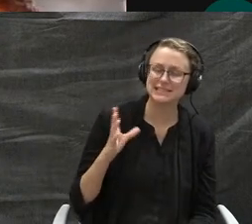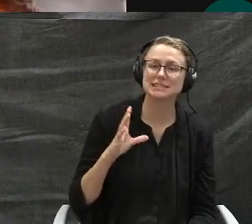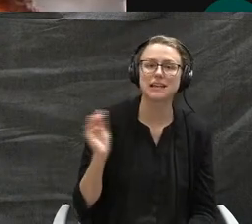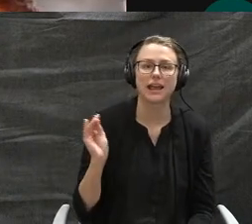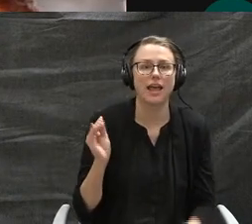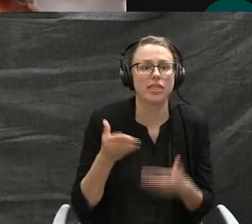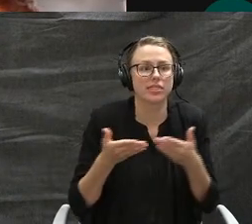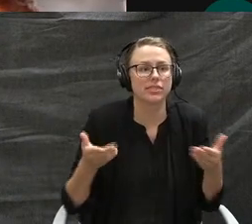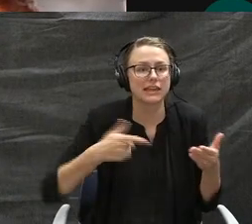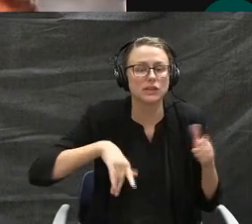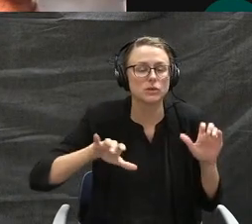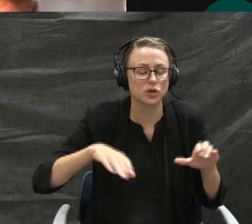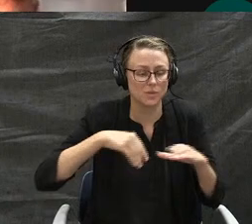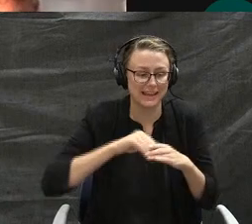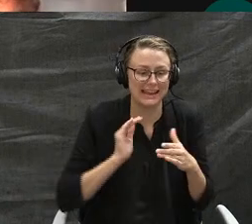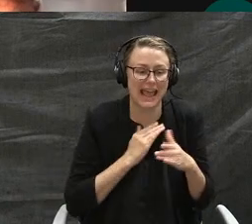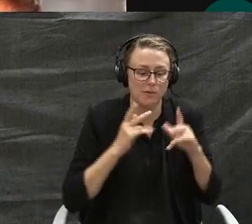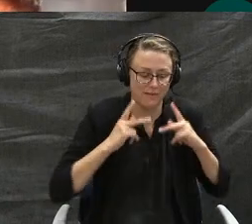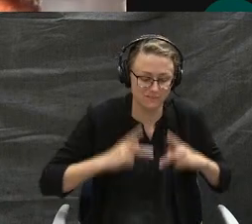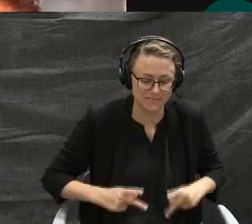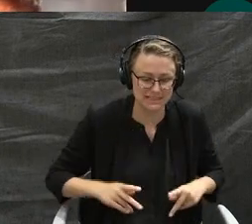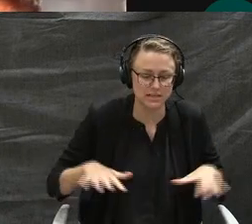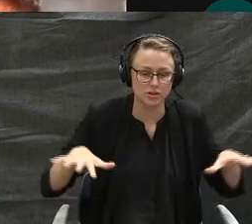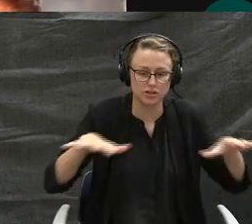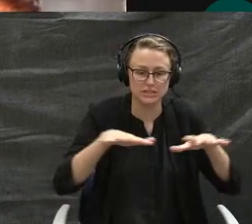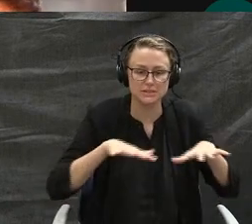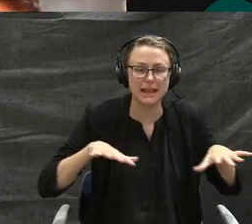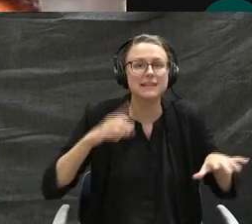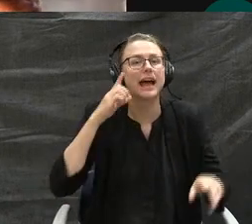physical space, and I thought Paul did a nice job of walking.